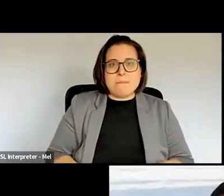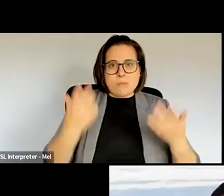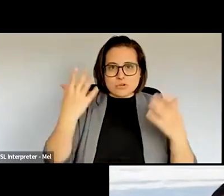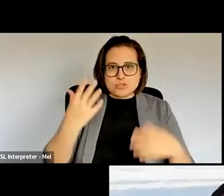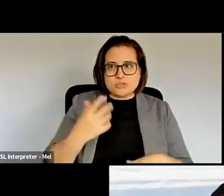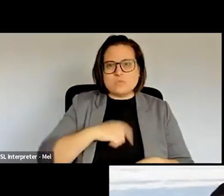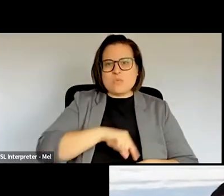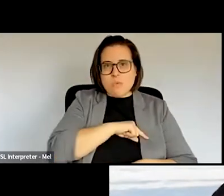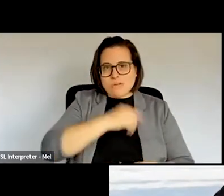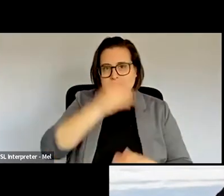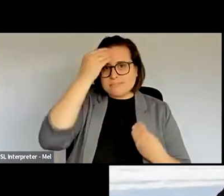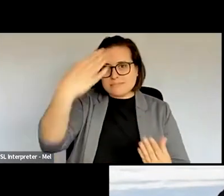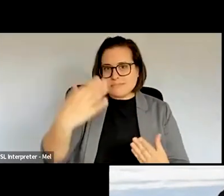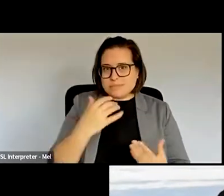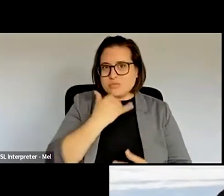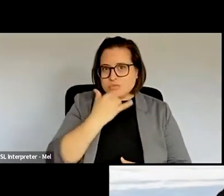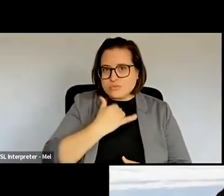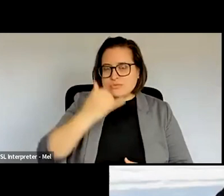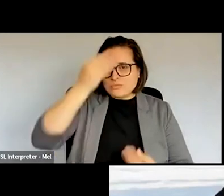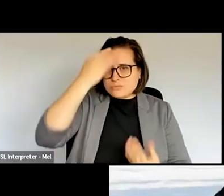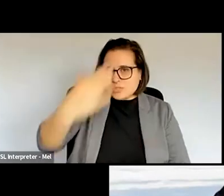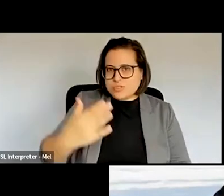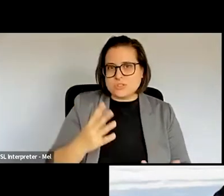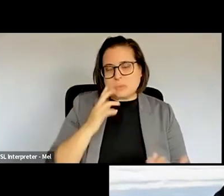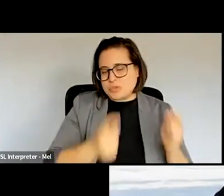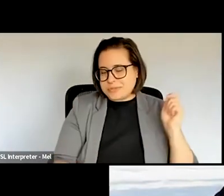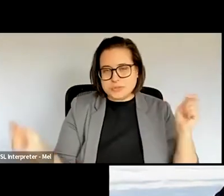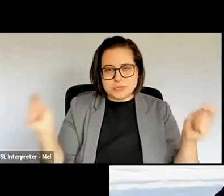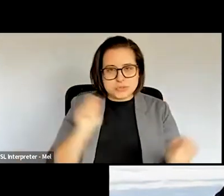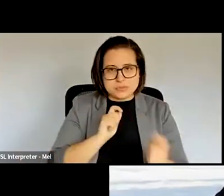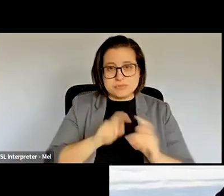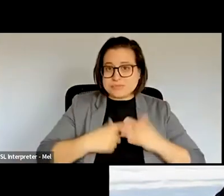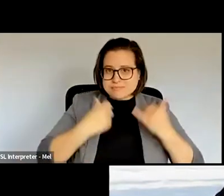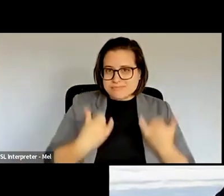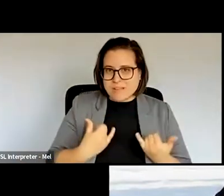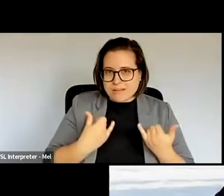I mean that's going to exponentially change starting now because you're not only going